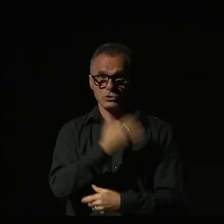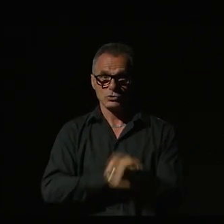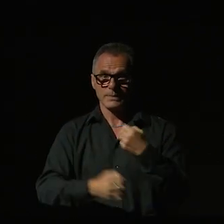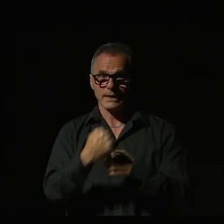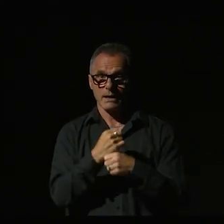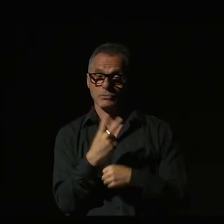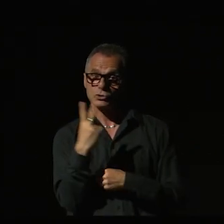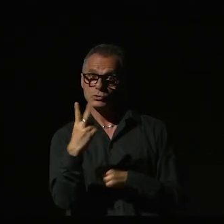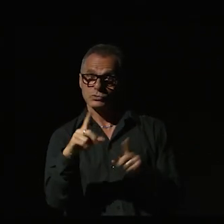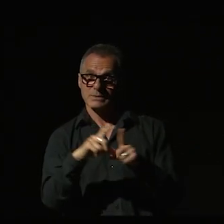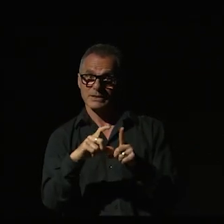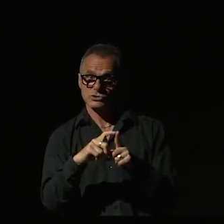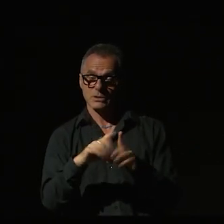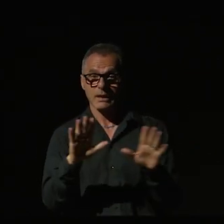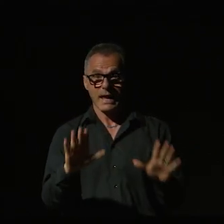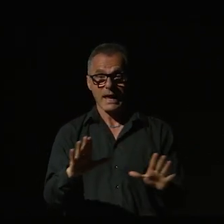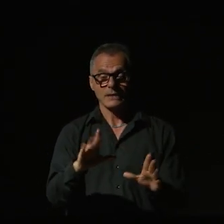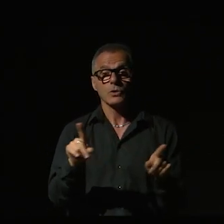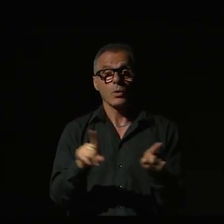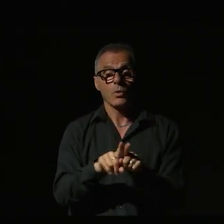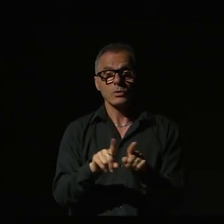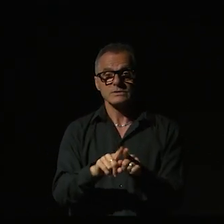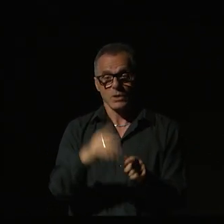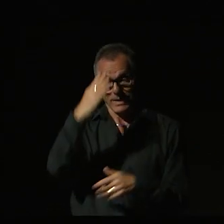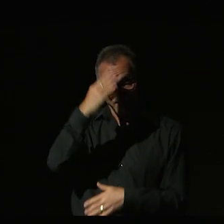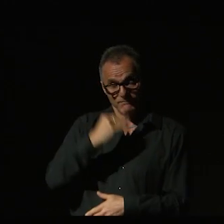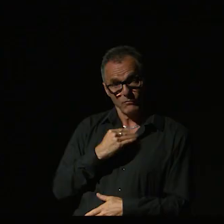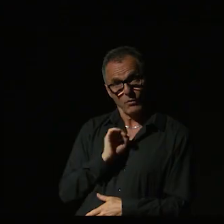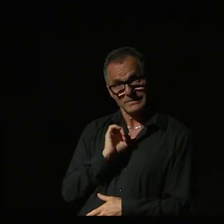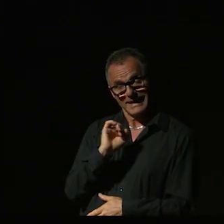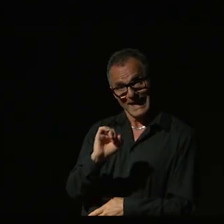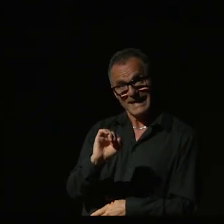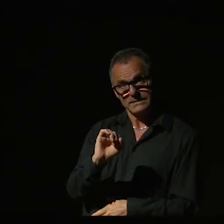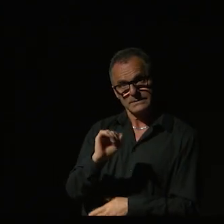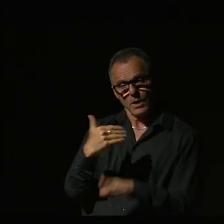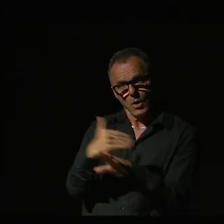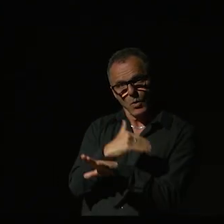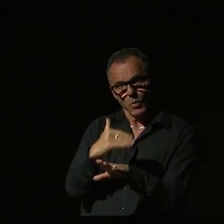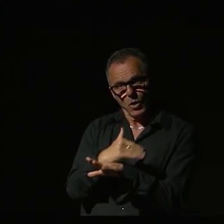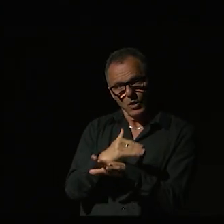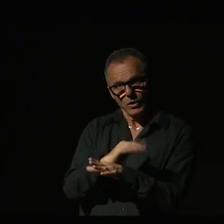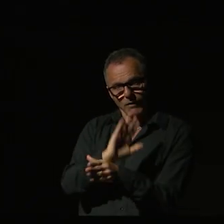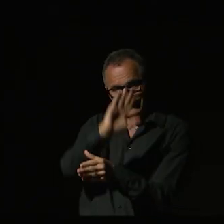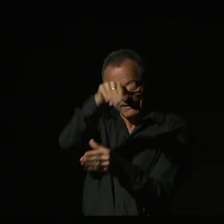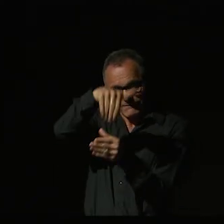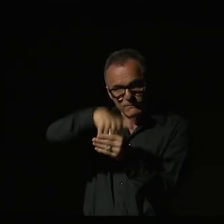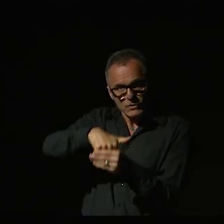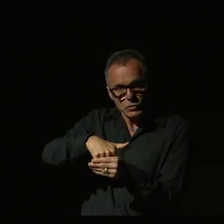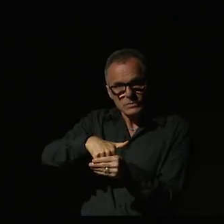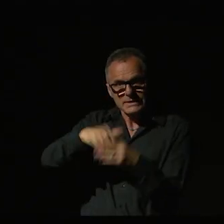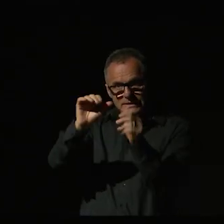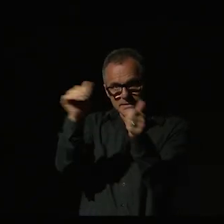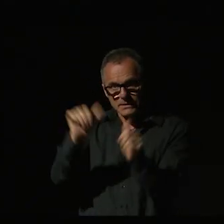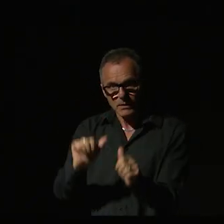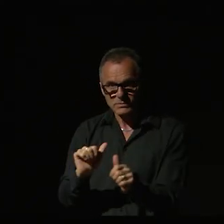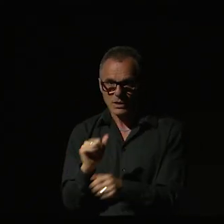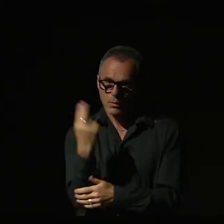and conversely informed his own practise of infusing a sculpture with the painterly qualities of an animate surface